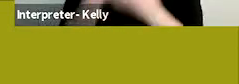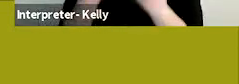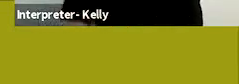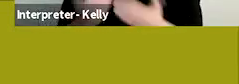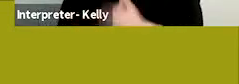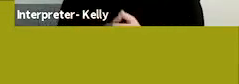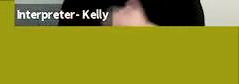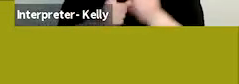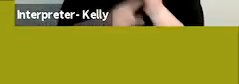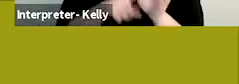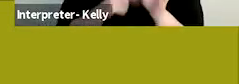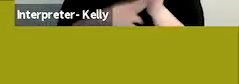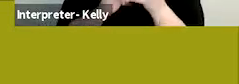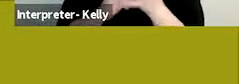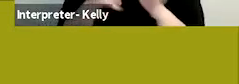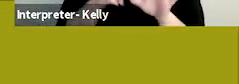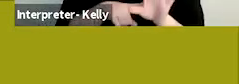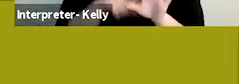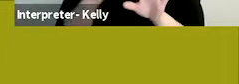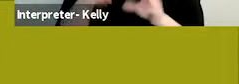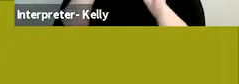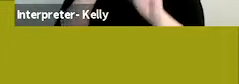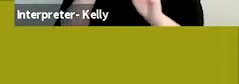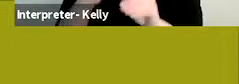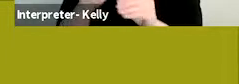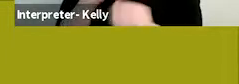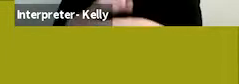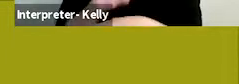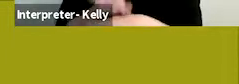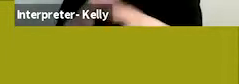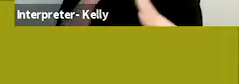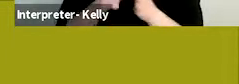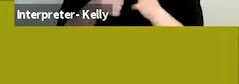education consultant at Down Syndrome QLD. She’s a passionate and knowledgeable advocate for all